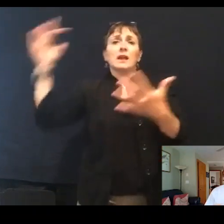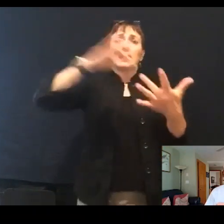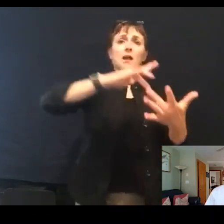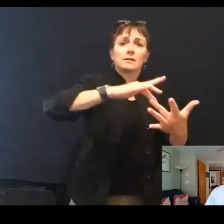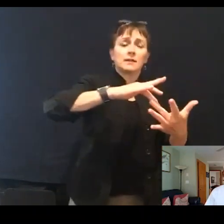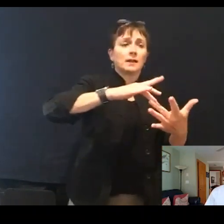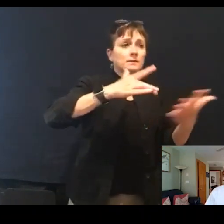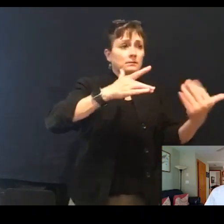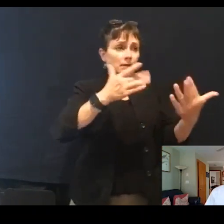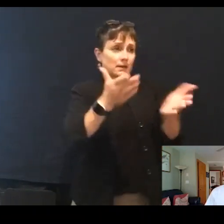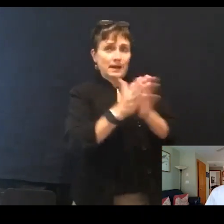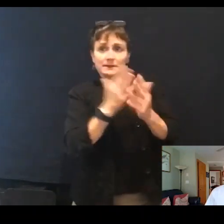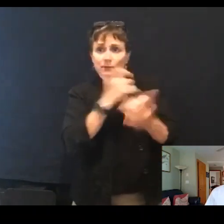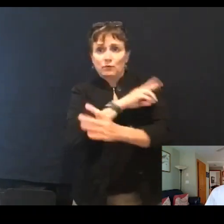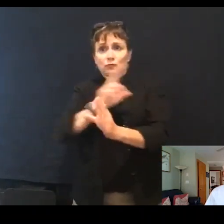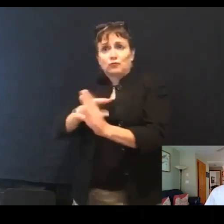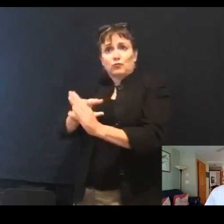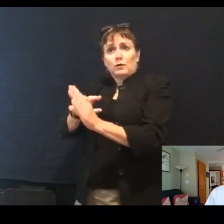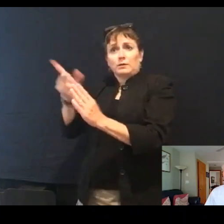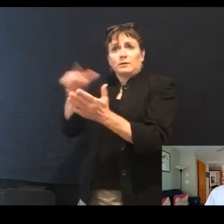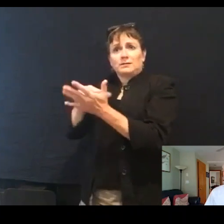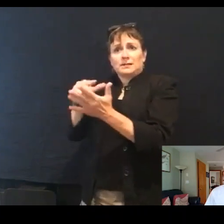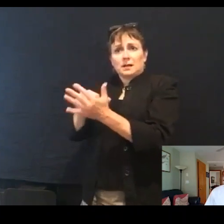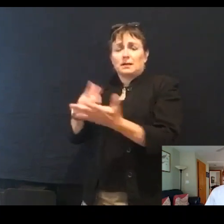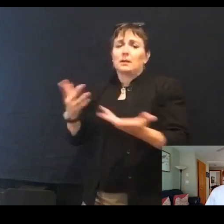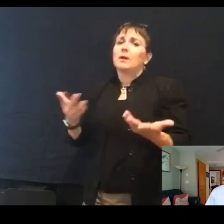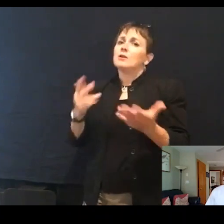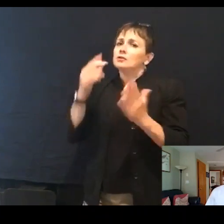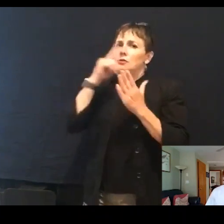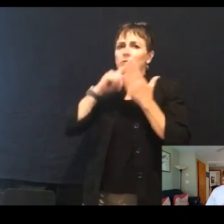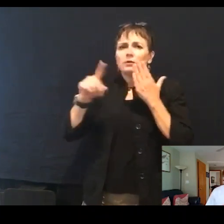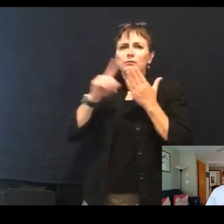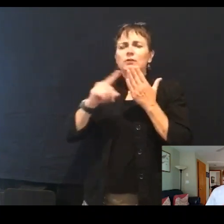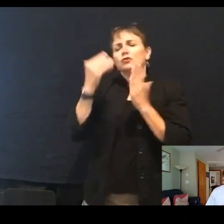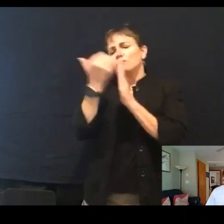in a very focused way to. So registries are incredibly powerful and valuable.